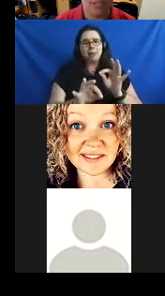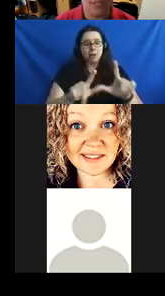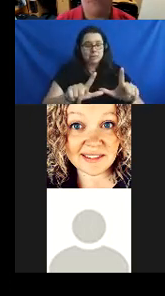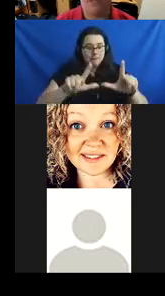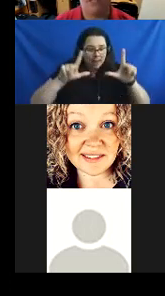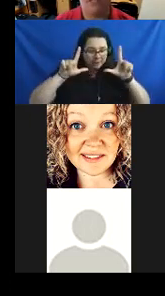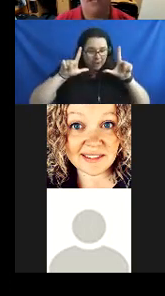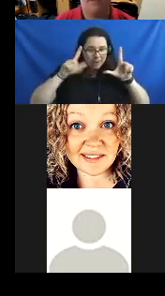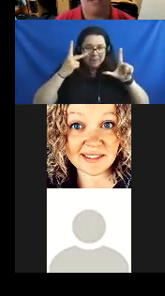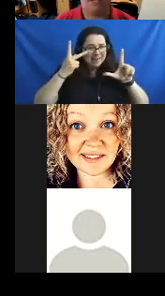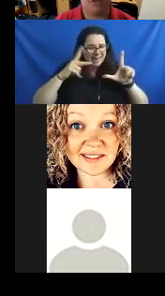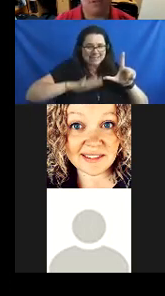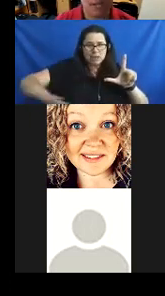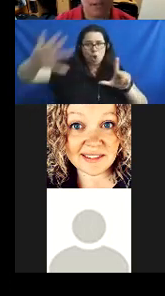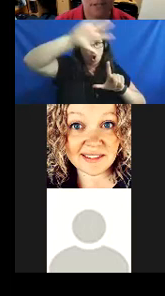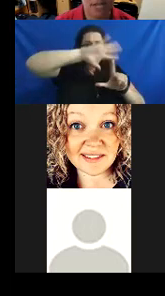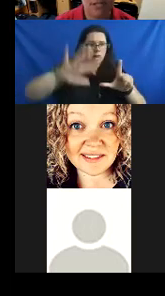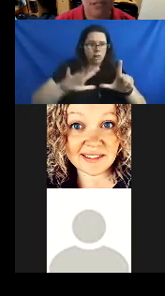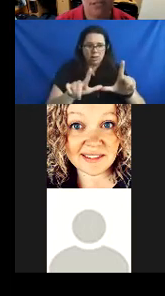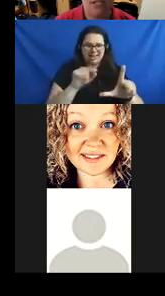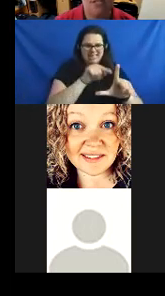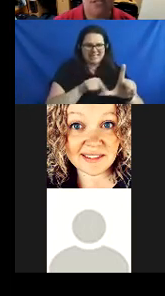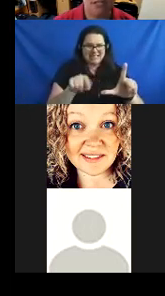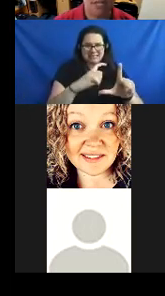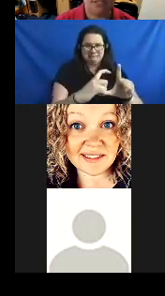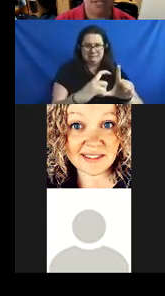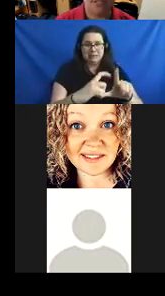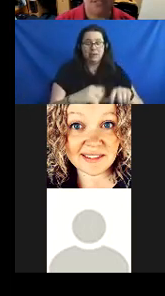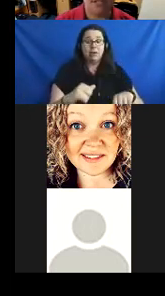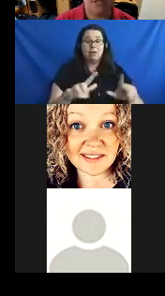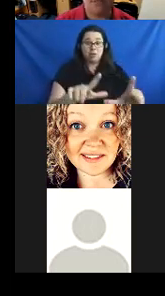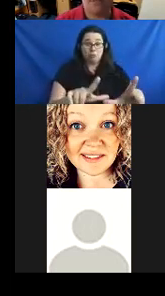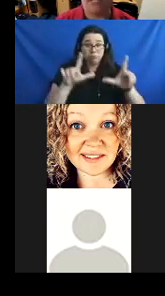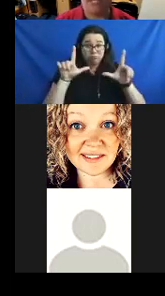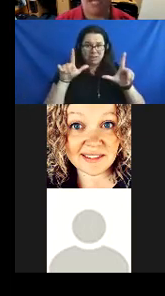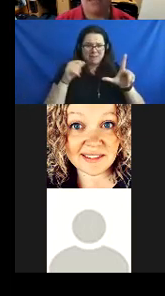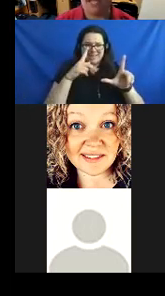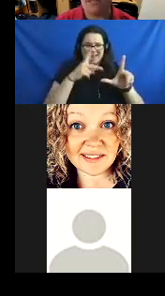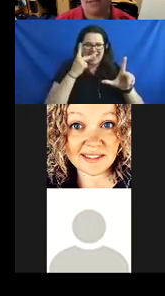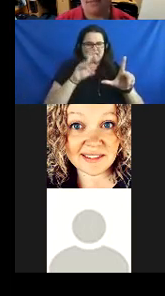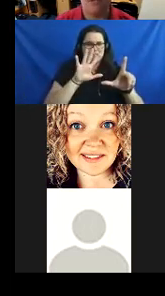THINK ABOUT THIS BECAUSE THE LARGER MAGNIFICATION THE LESS THAT YOU ARE GOING TO BE ABLE TO SEE AT THAT TIME.